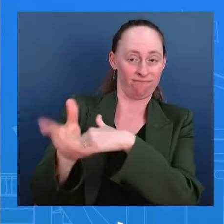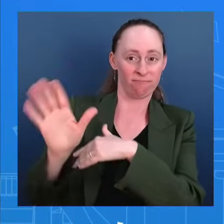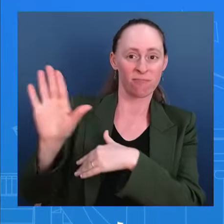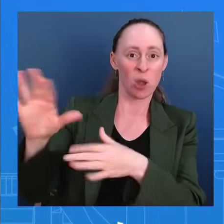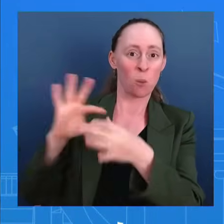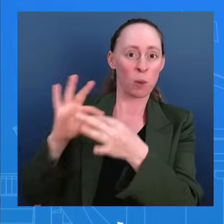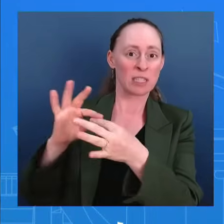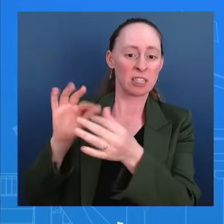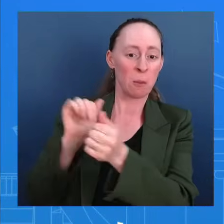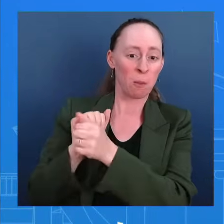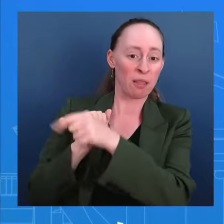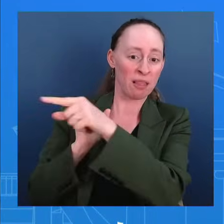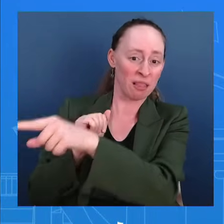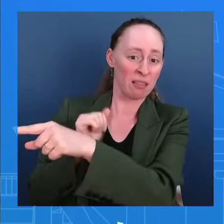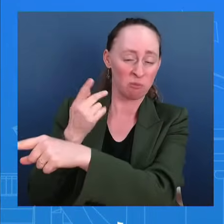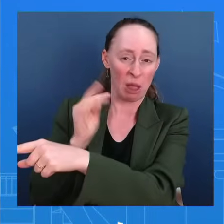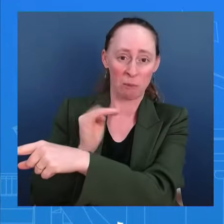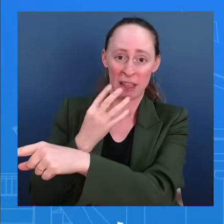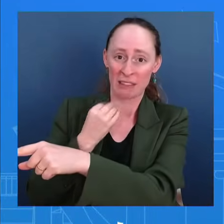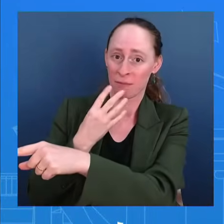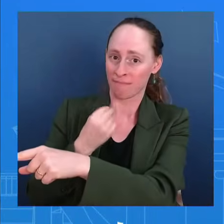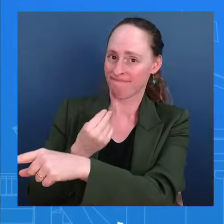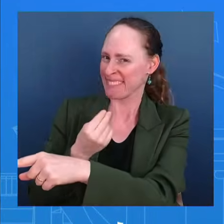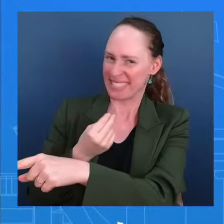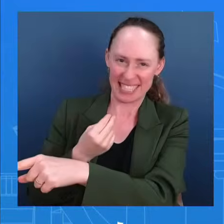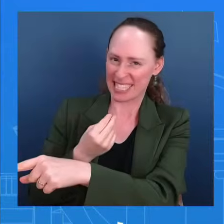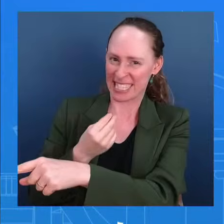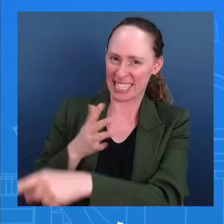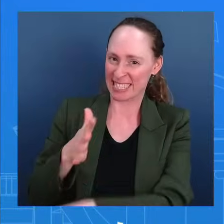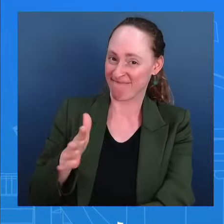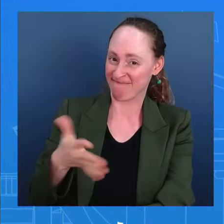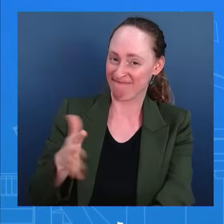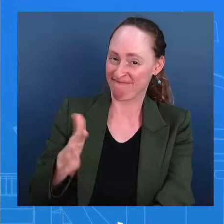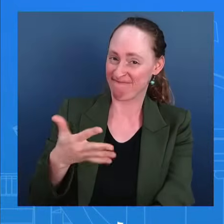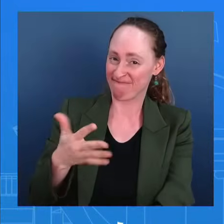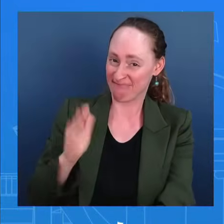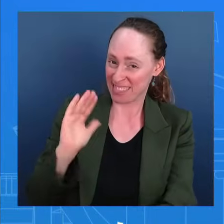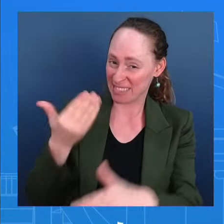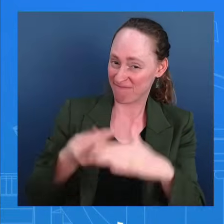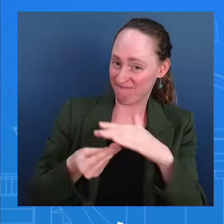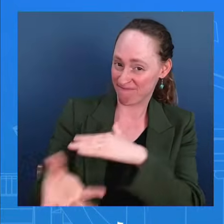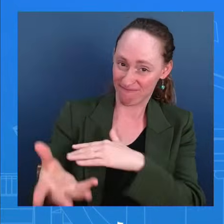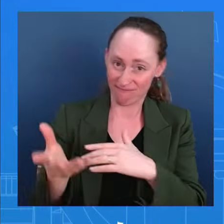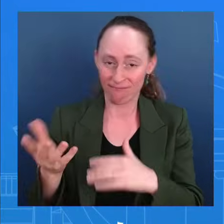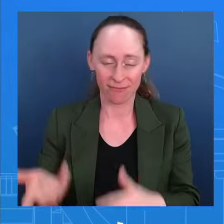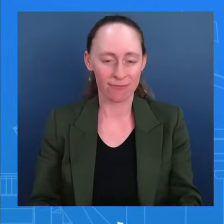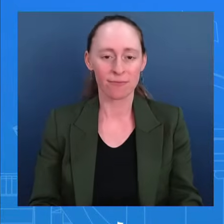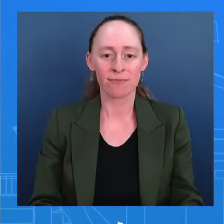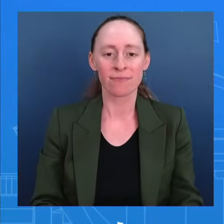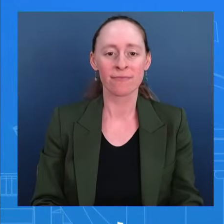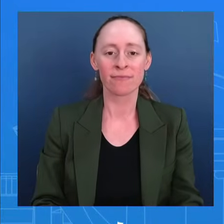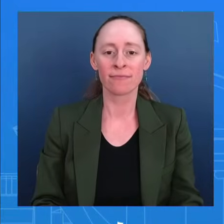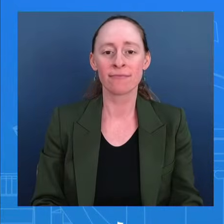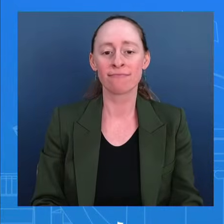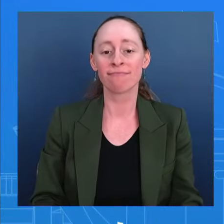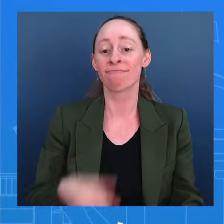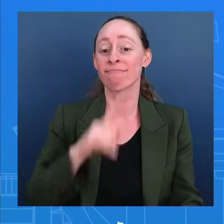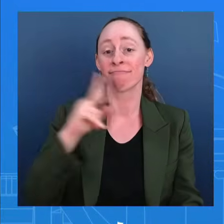have known each other for decades, and their conversations, their -- their relationship have always been honest and direct.